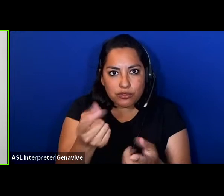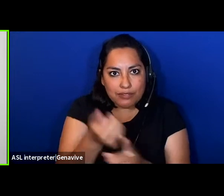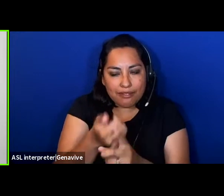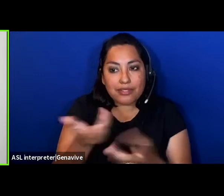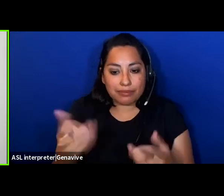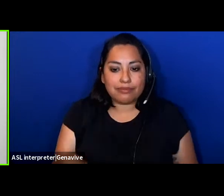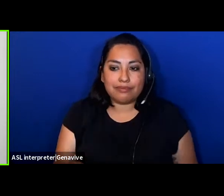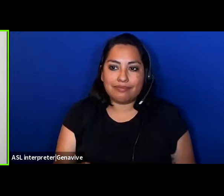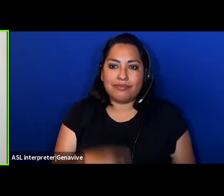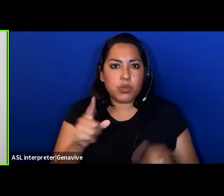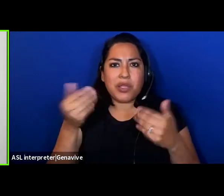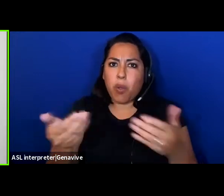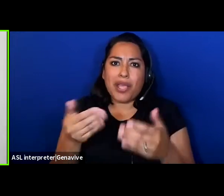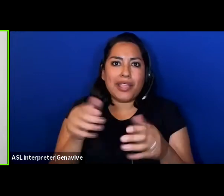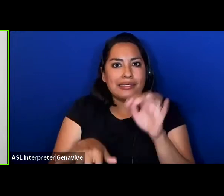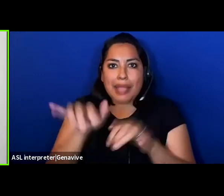You can share here if you all are still here.